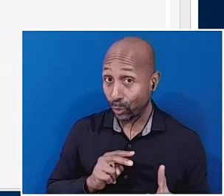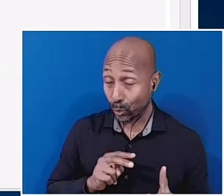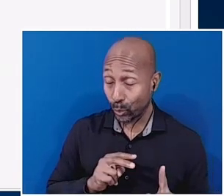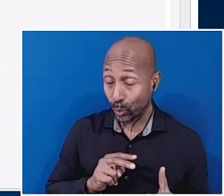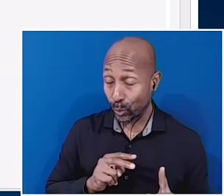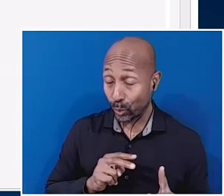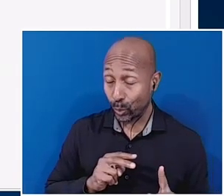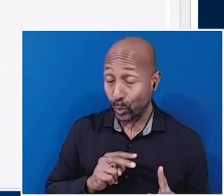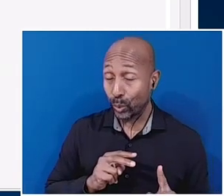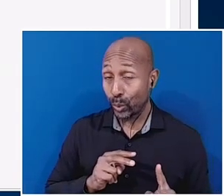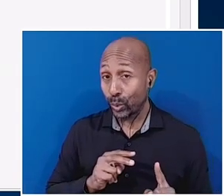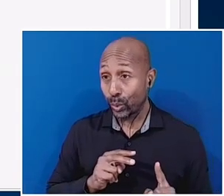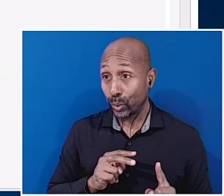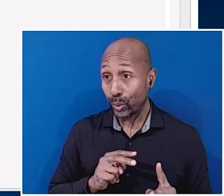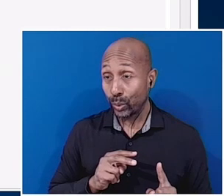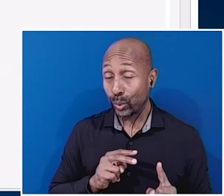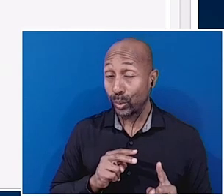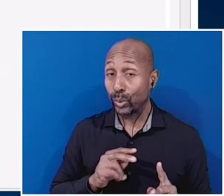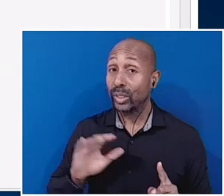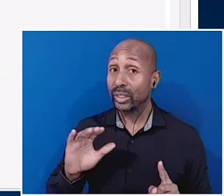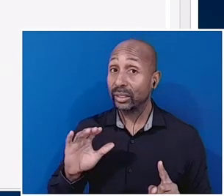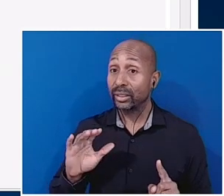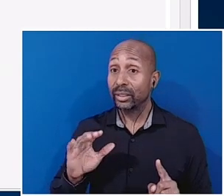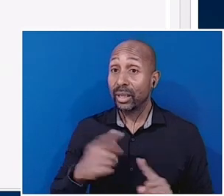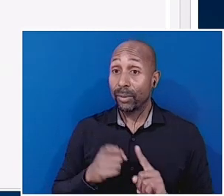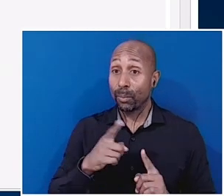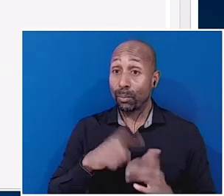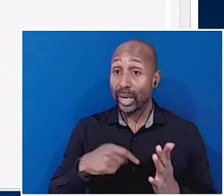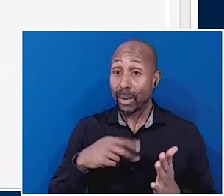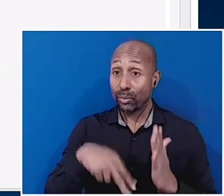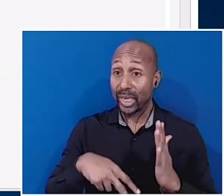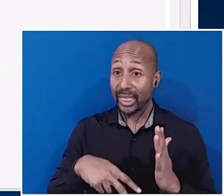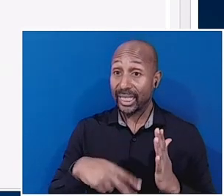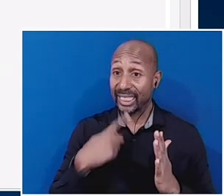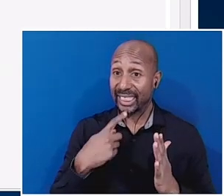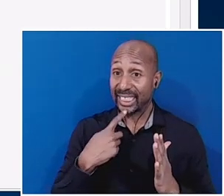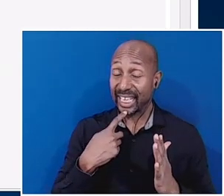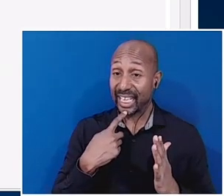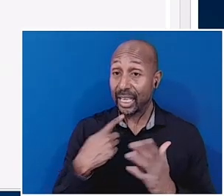responsibility that is being explicitly